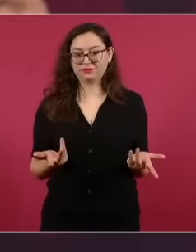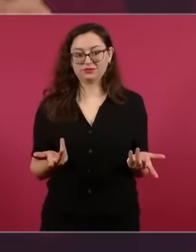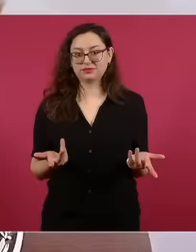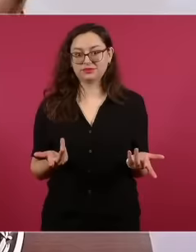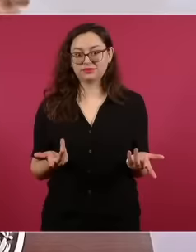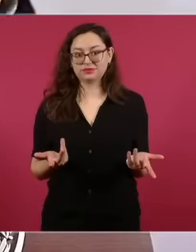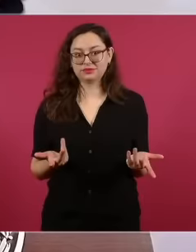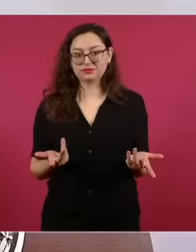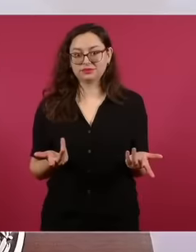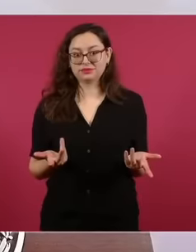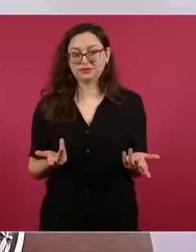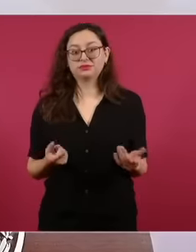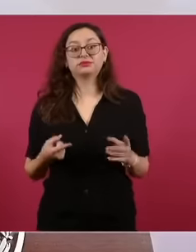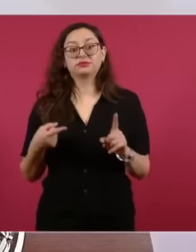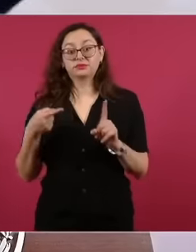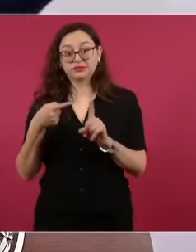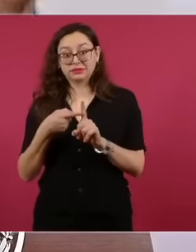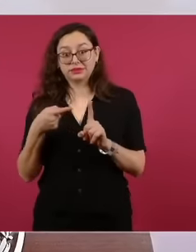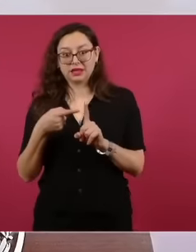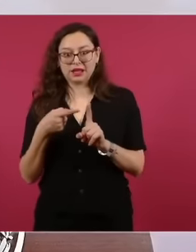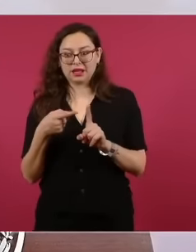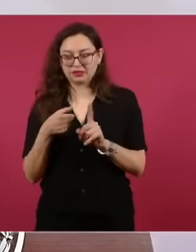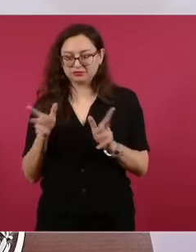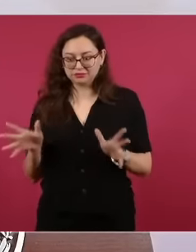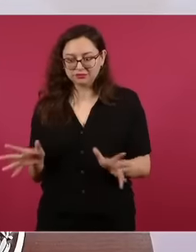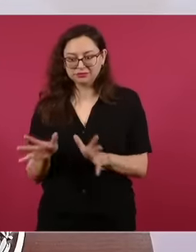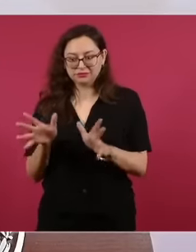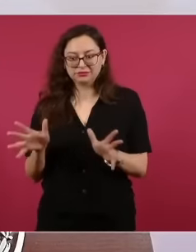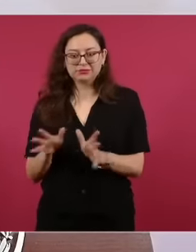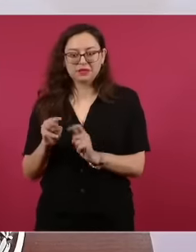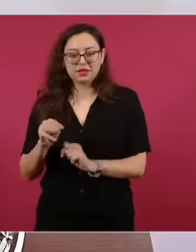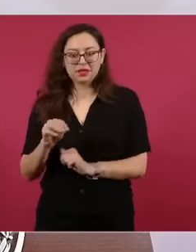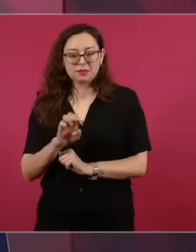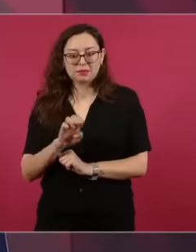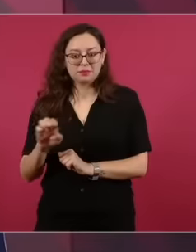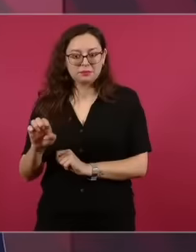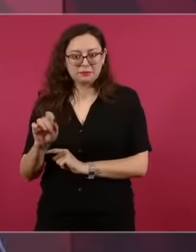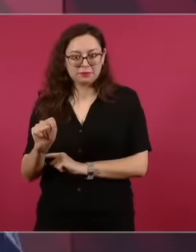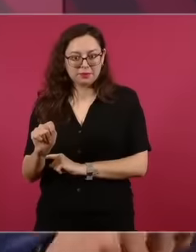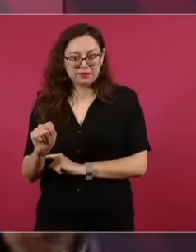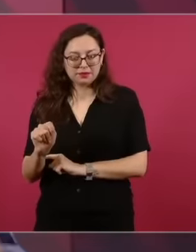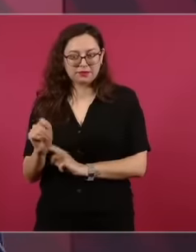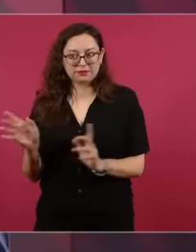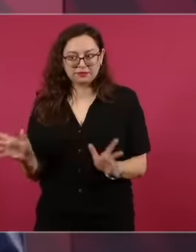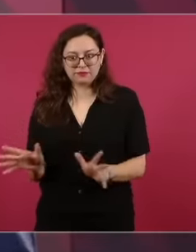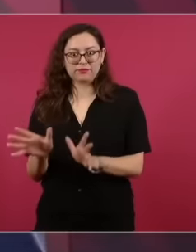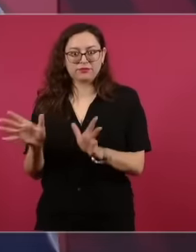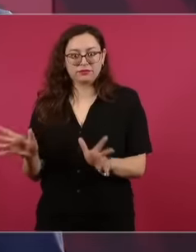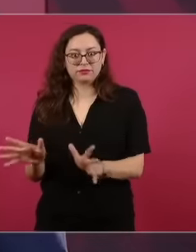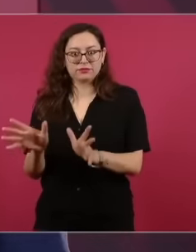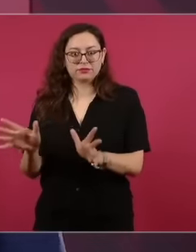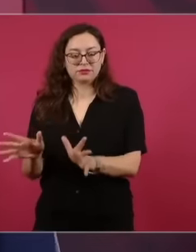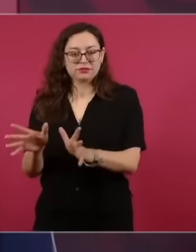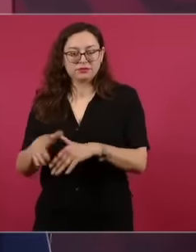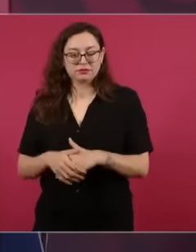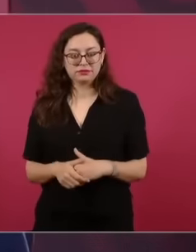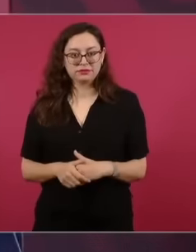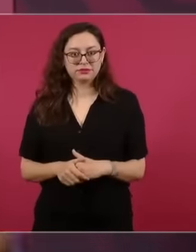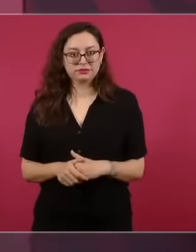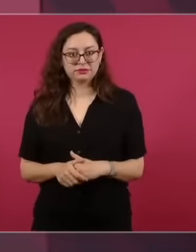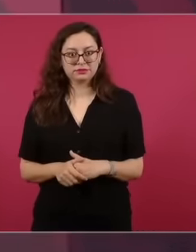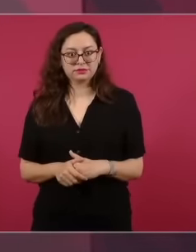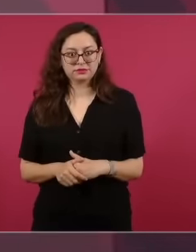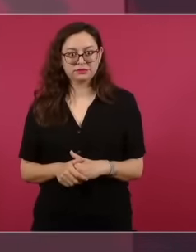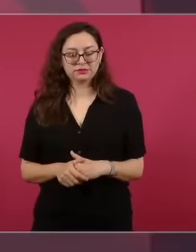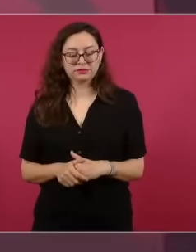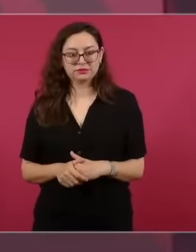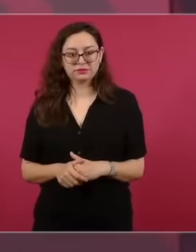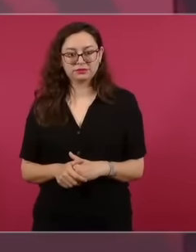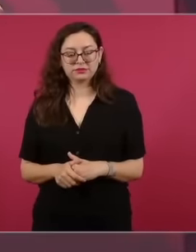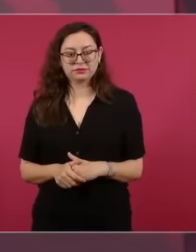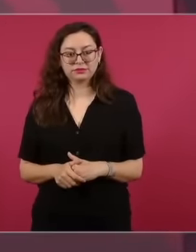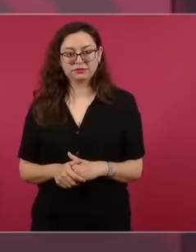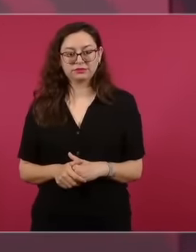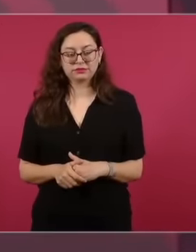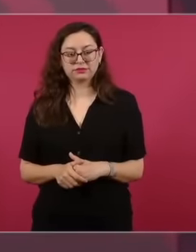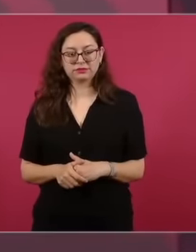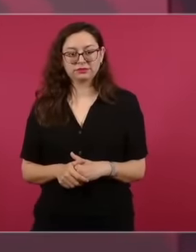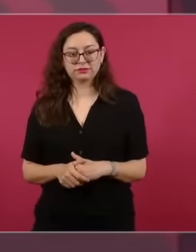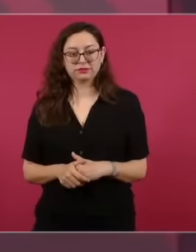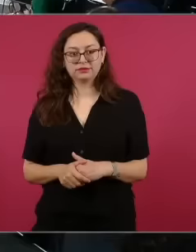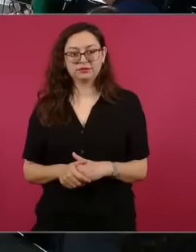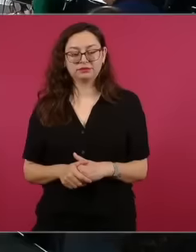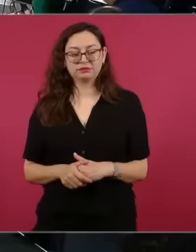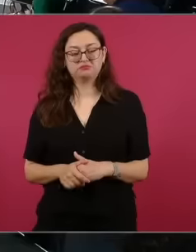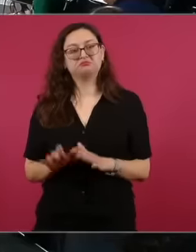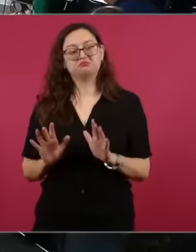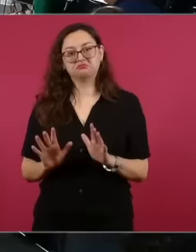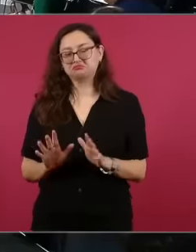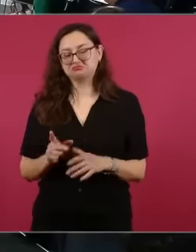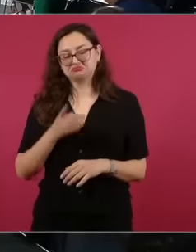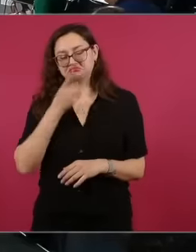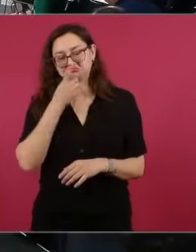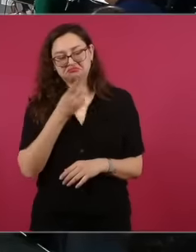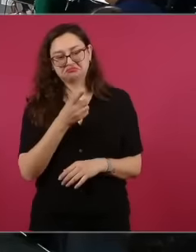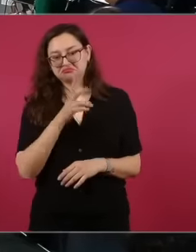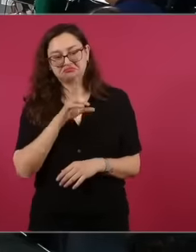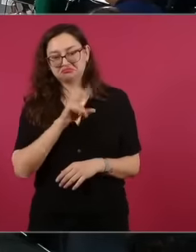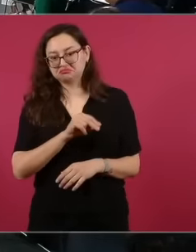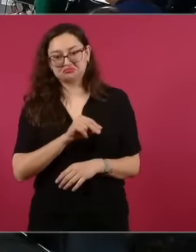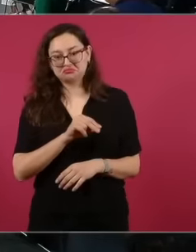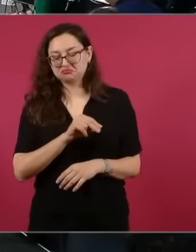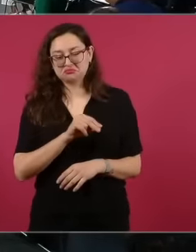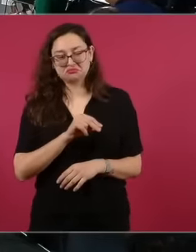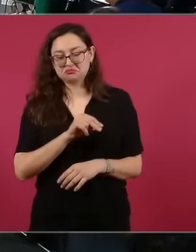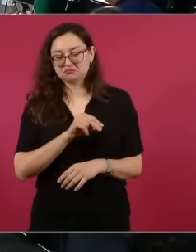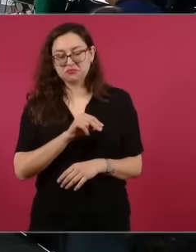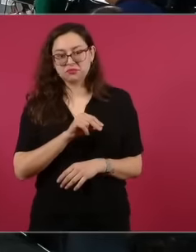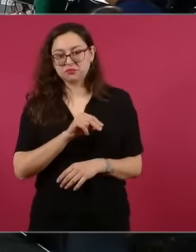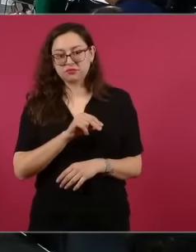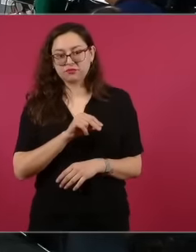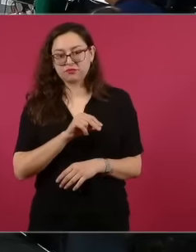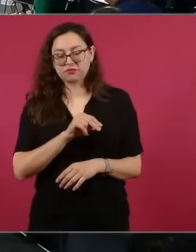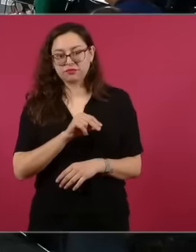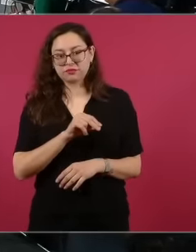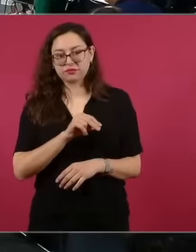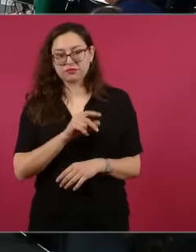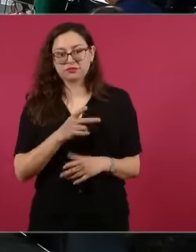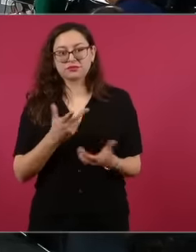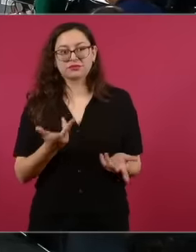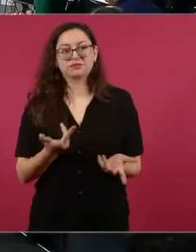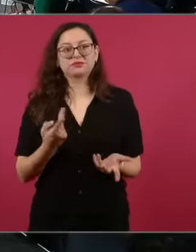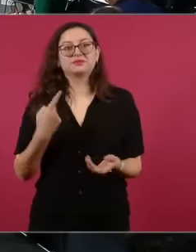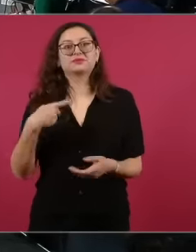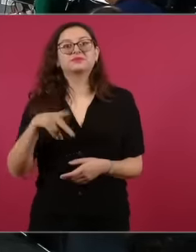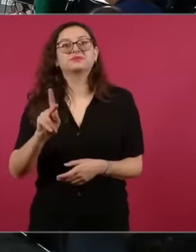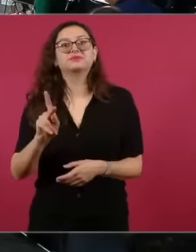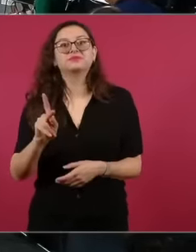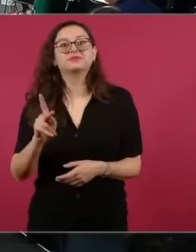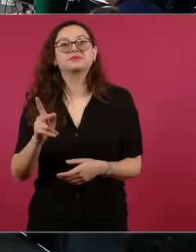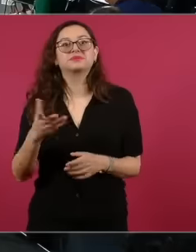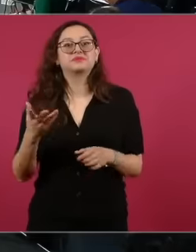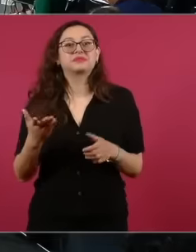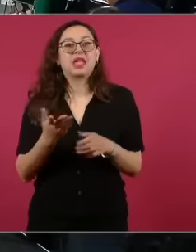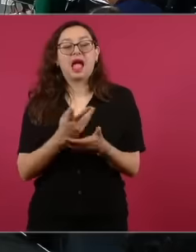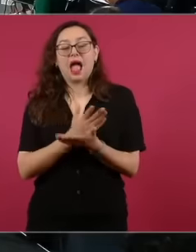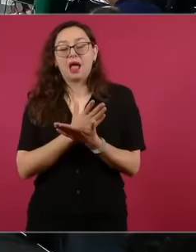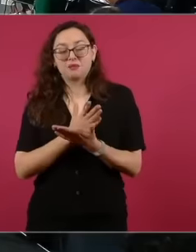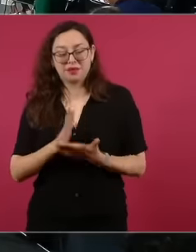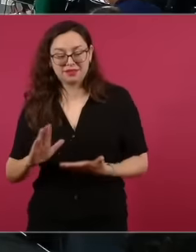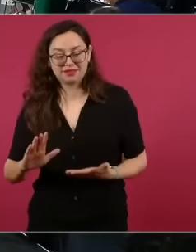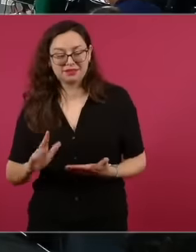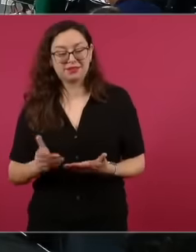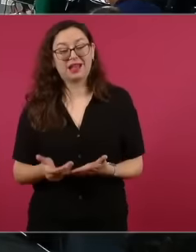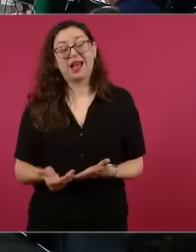of this group, and they are also going to see it after they had insulted him because